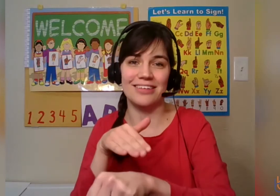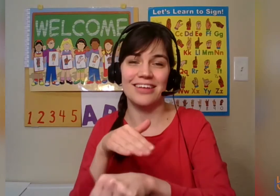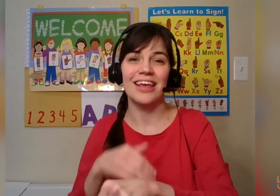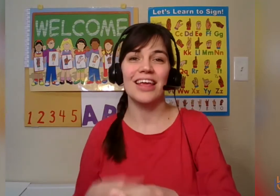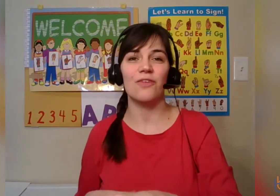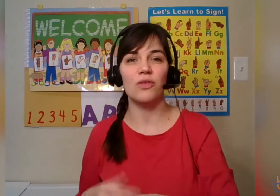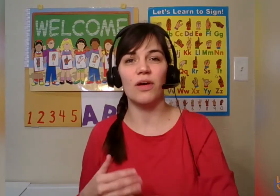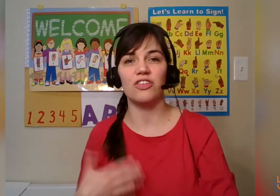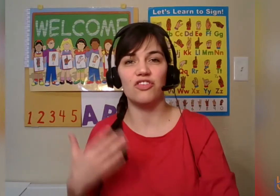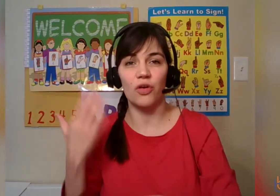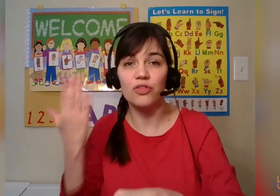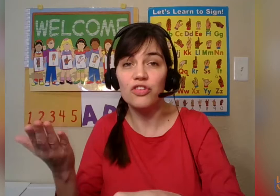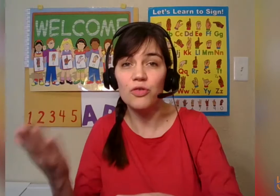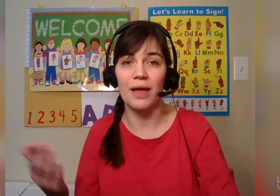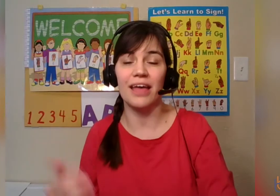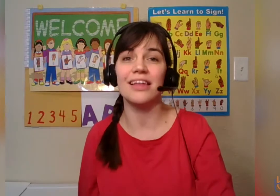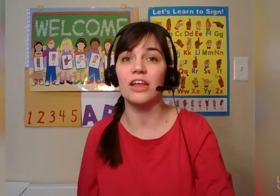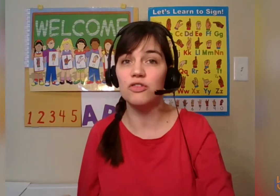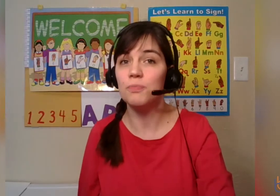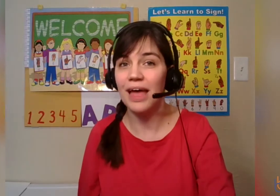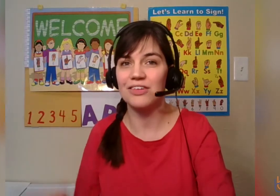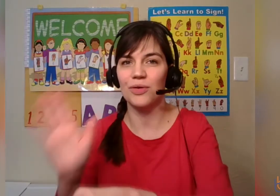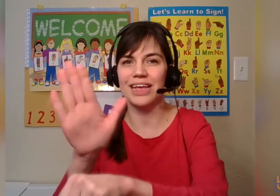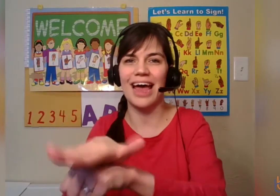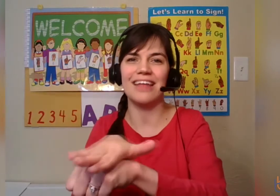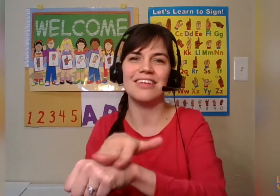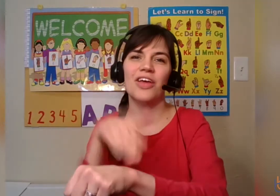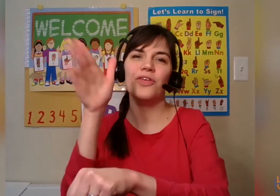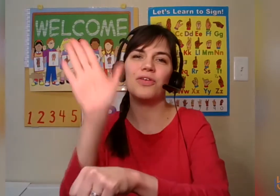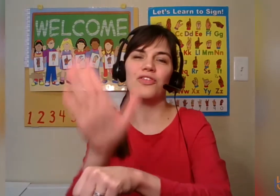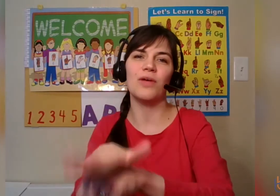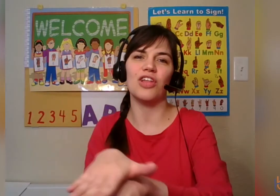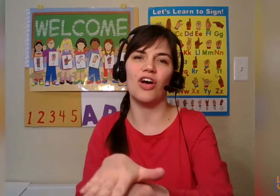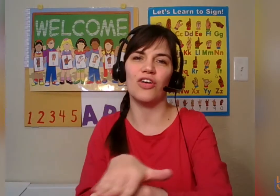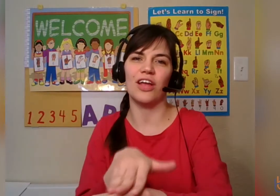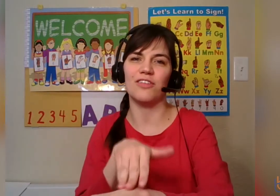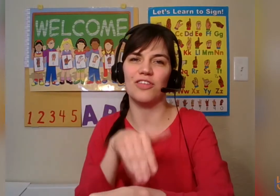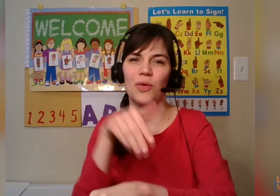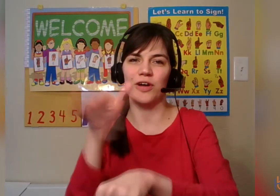If you want to show "to pet," like to pet your cat, you can do it longer and slower.